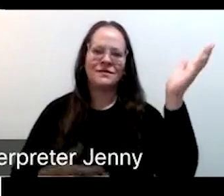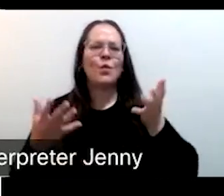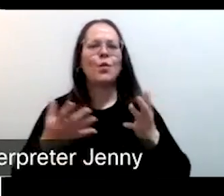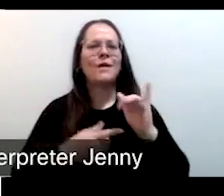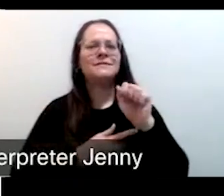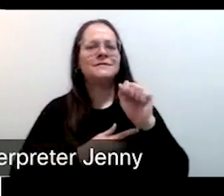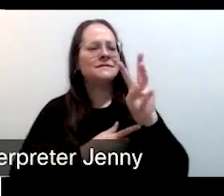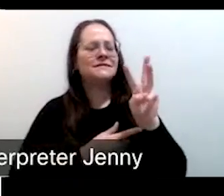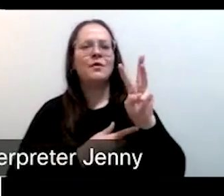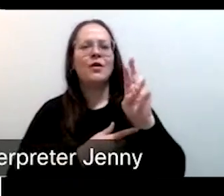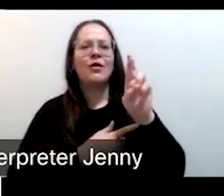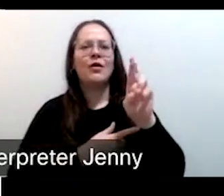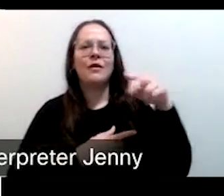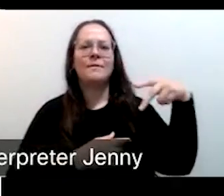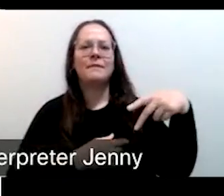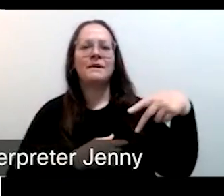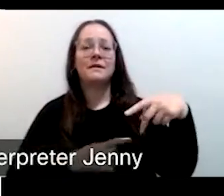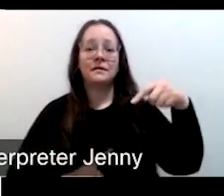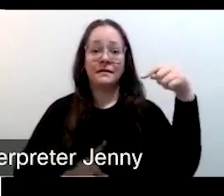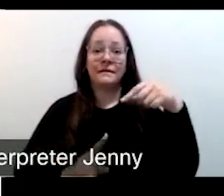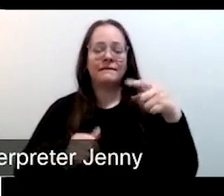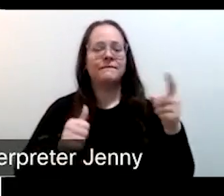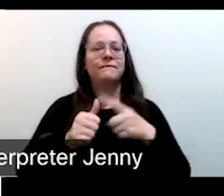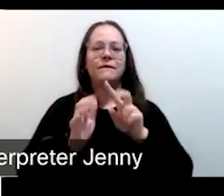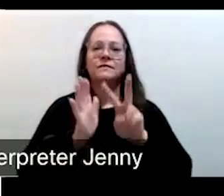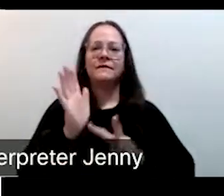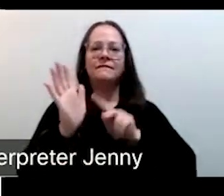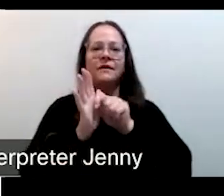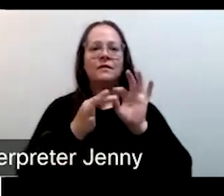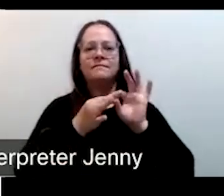This is the first video in a series about the Workforce Recruitment Program, which we